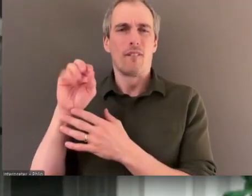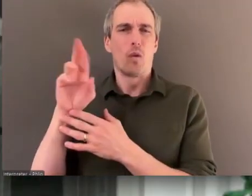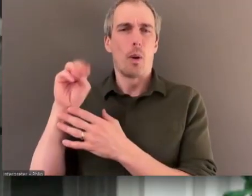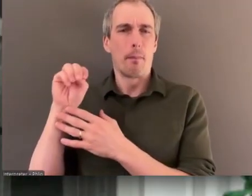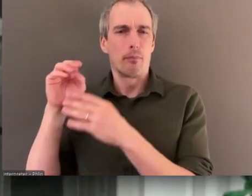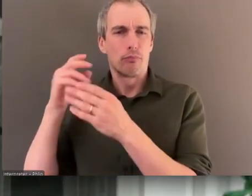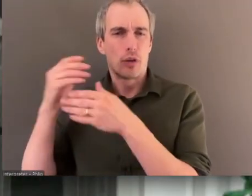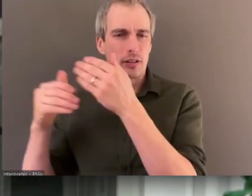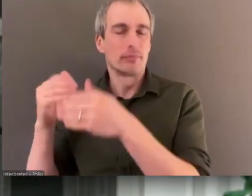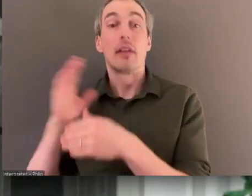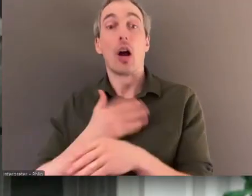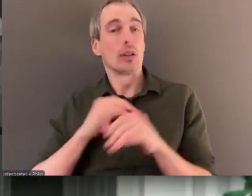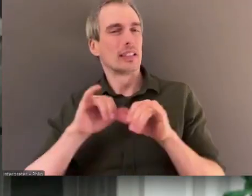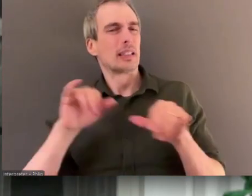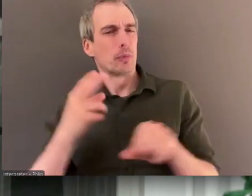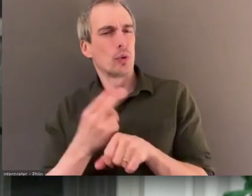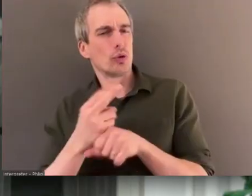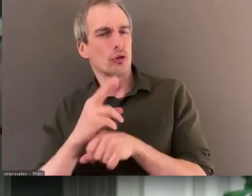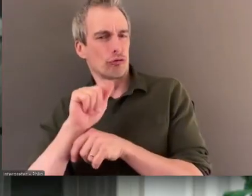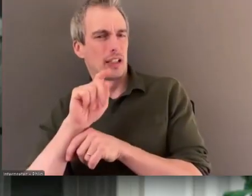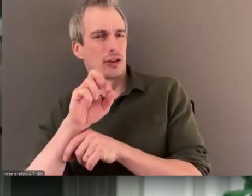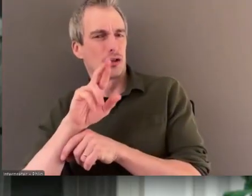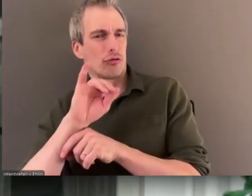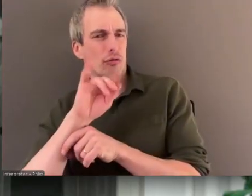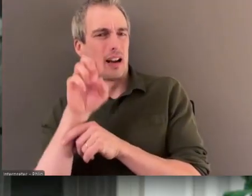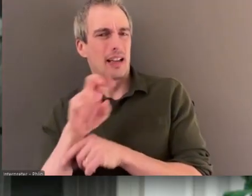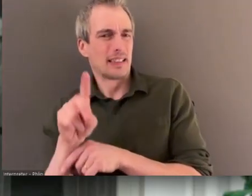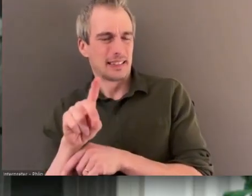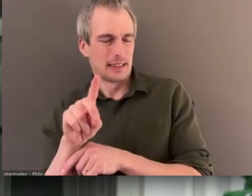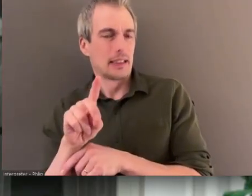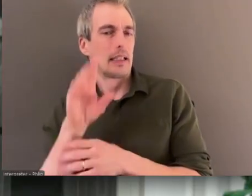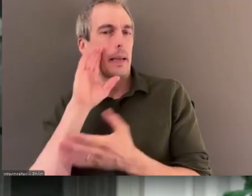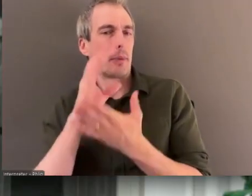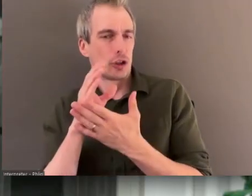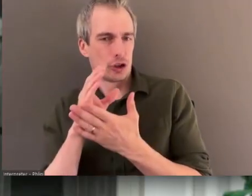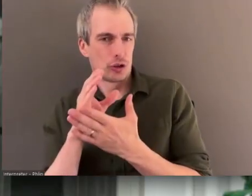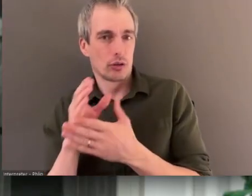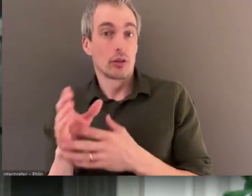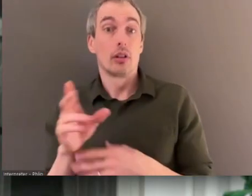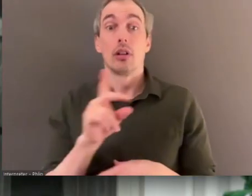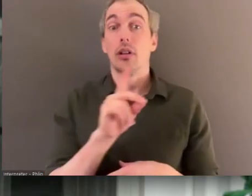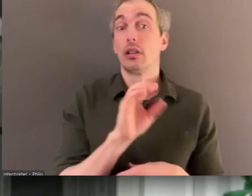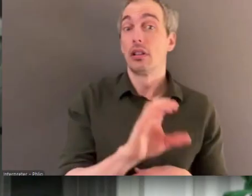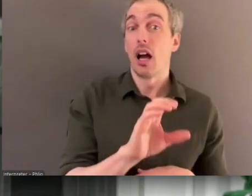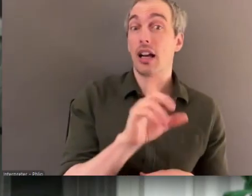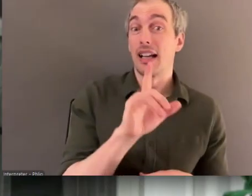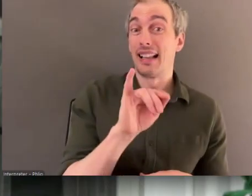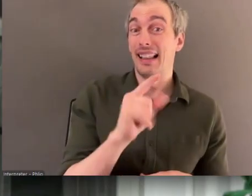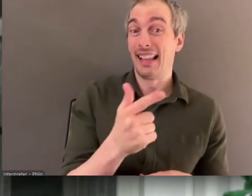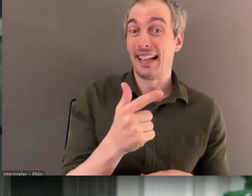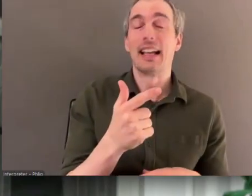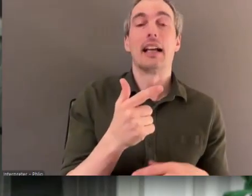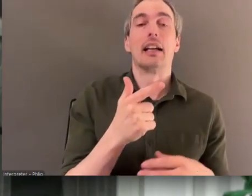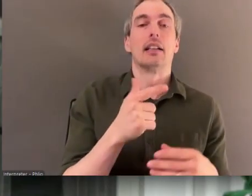The docling step, which is the first text extraction, uses the PDF document semantics.